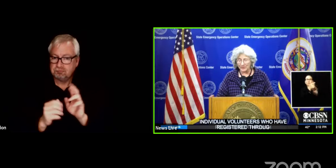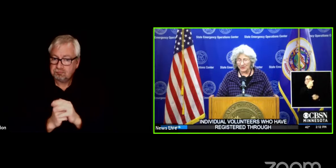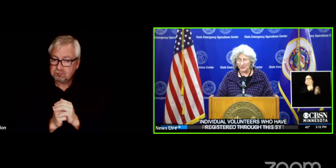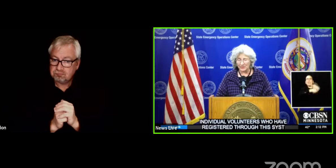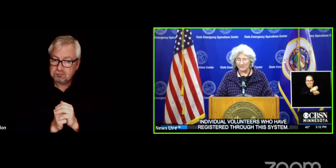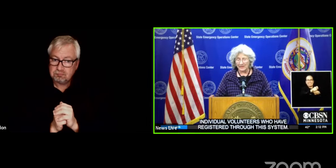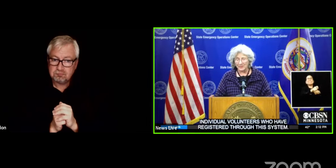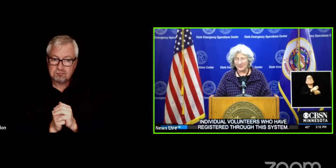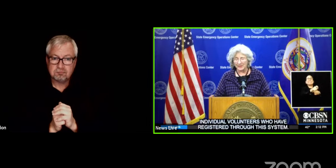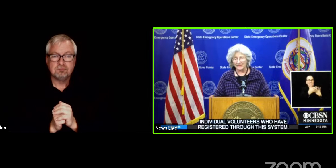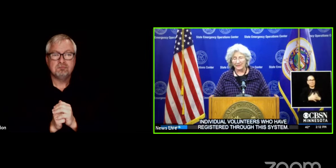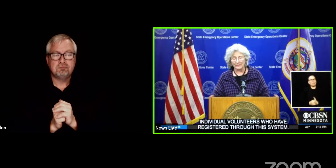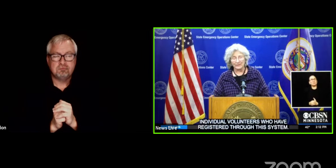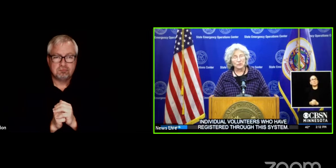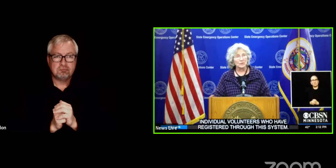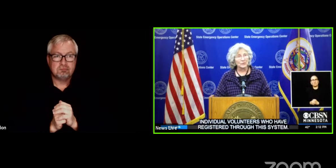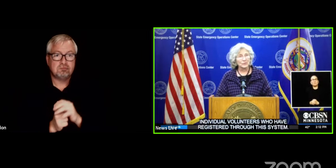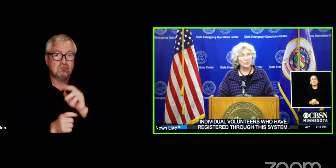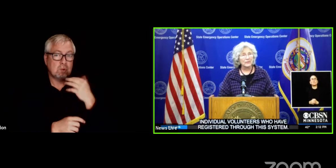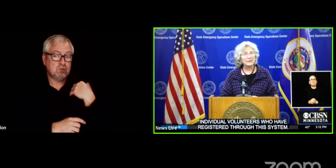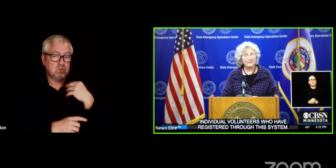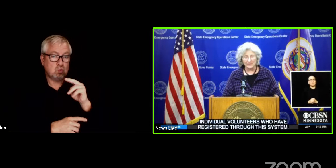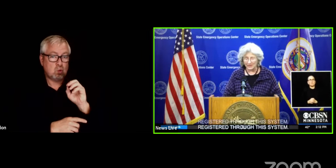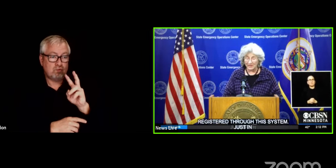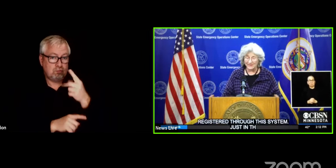ASSIST WITH THE PLACEMENT OF INDIVIDUALS WITHIN FACILITIES